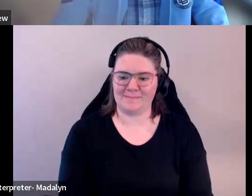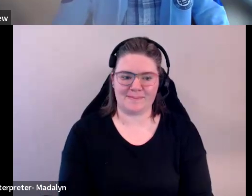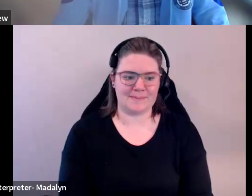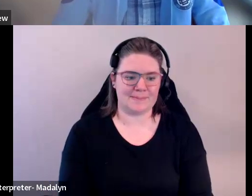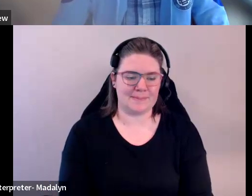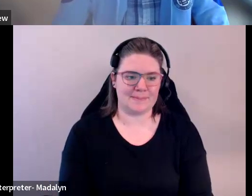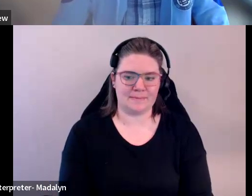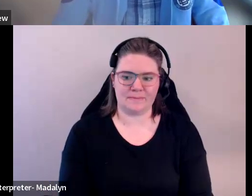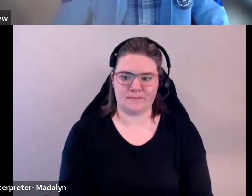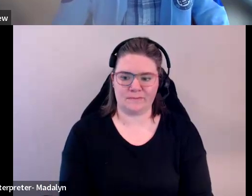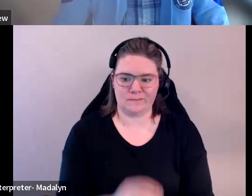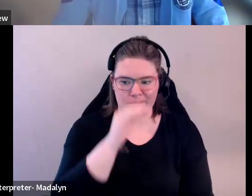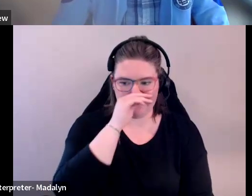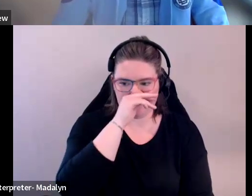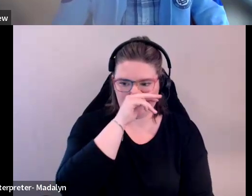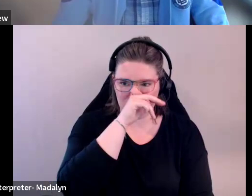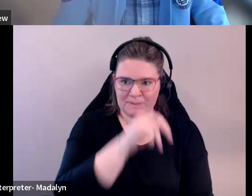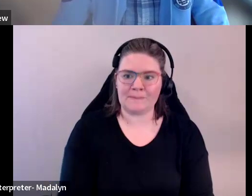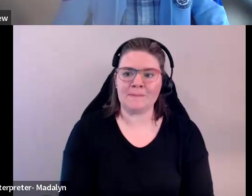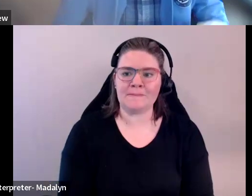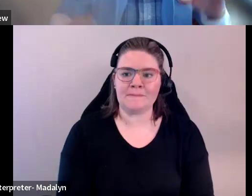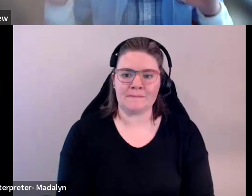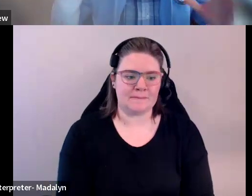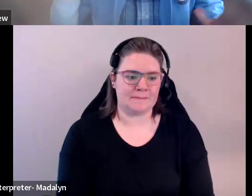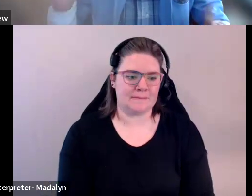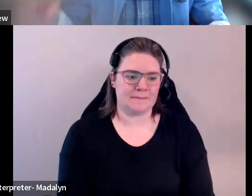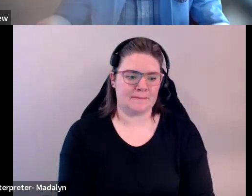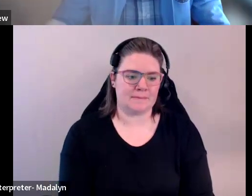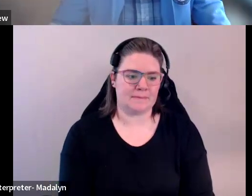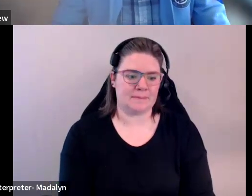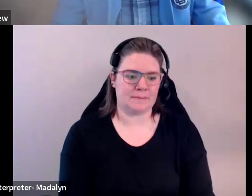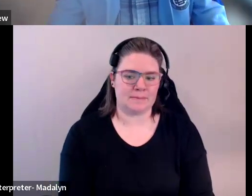Brooke Wilson (she/her): Mic down. Don Dew: You should have had Puerto Rico behind you.